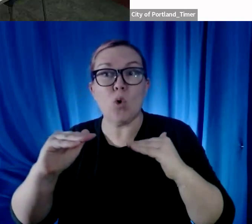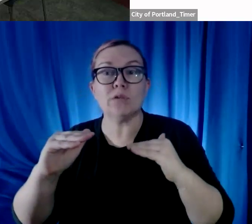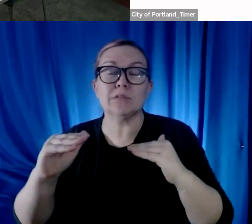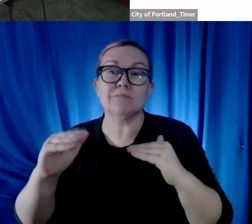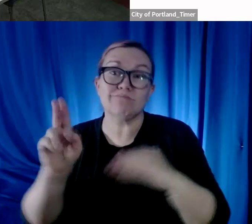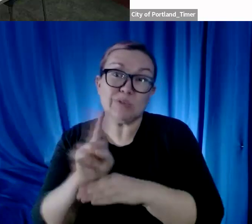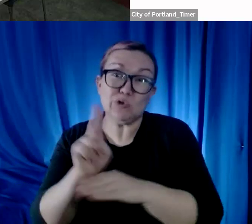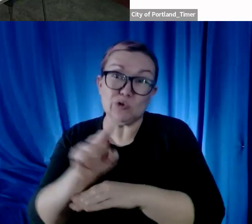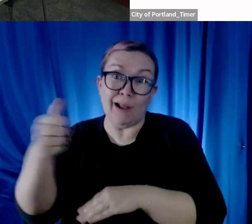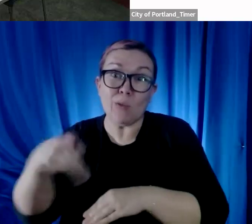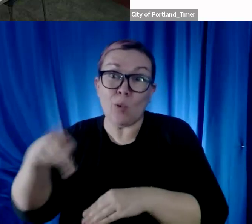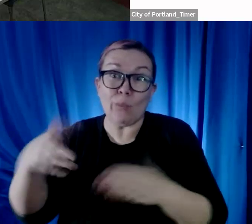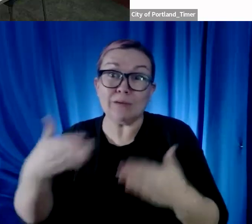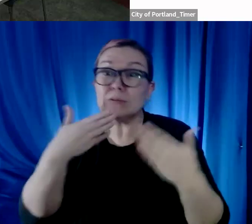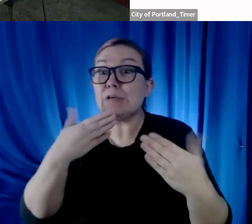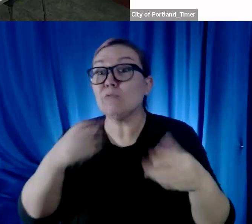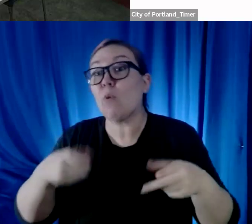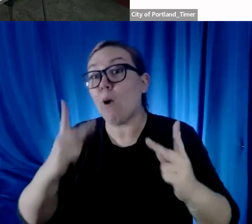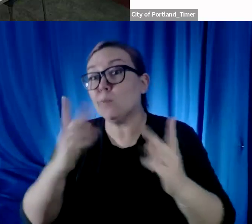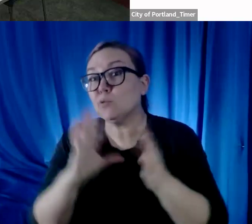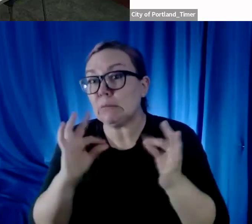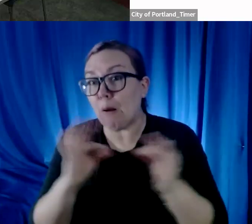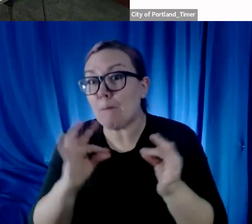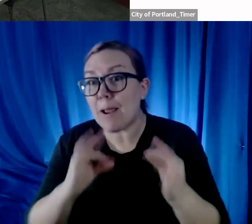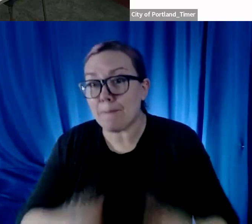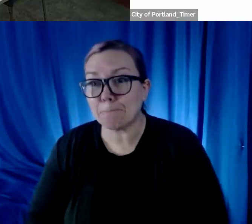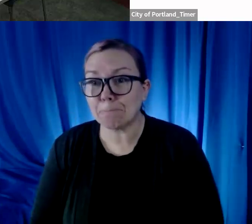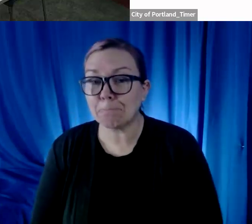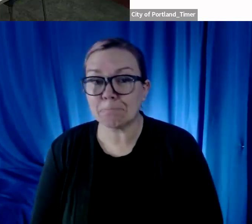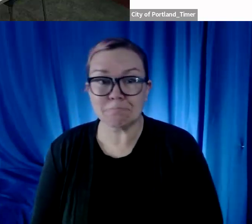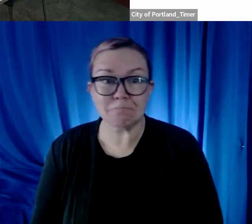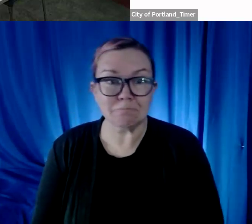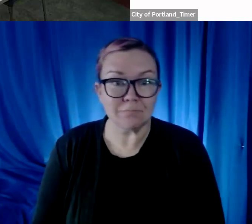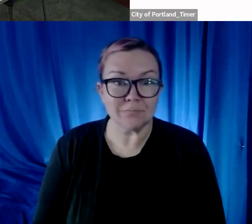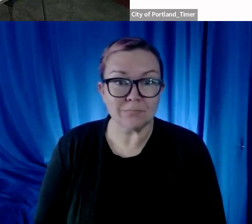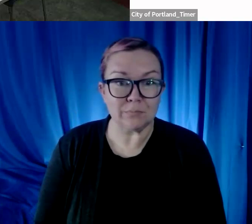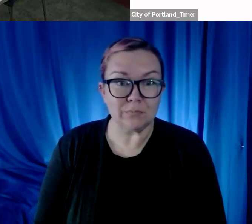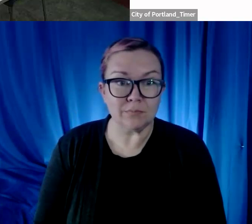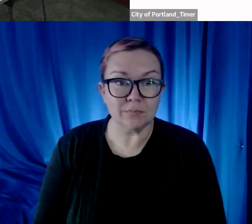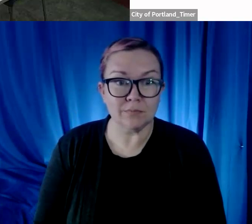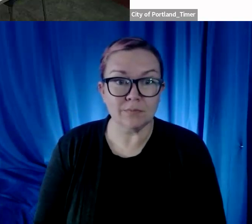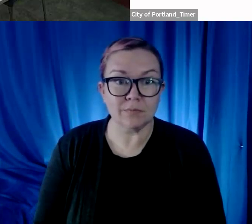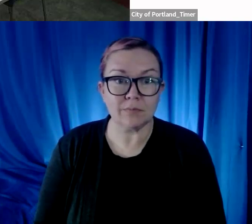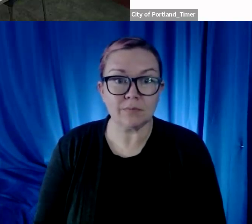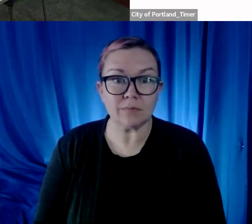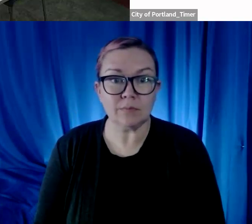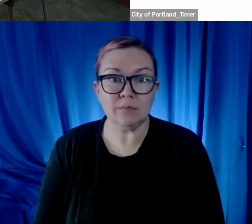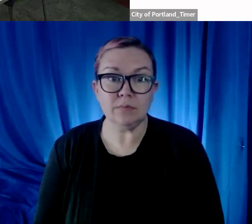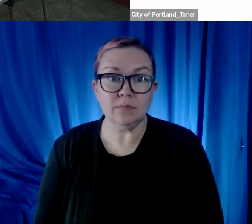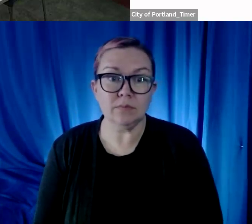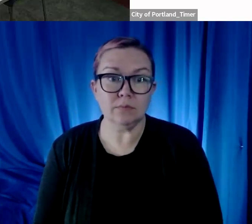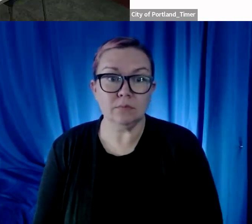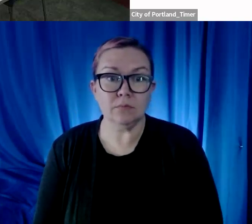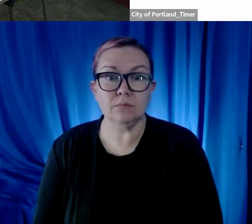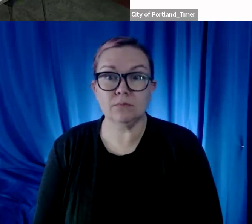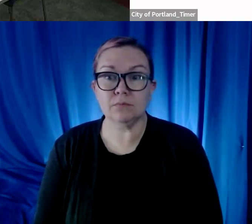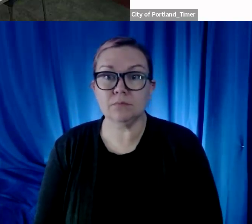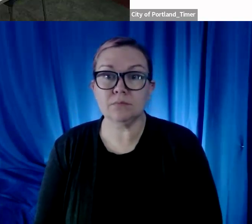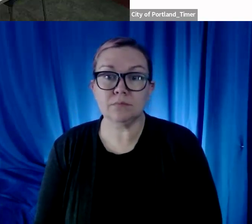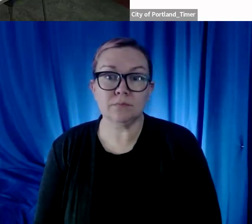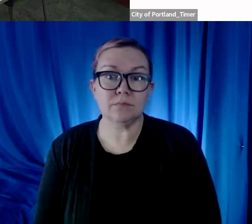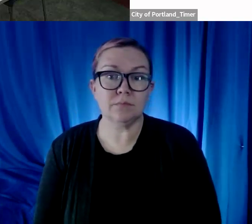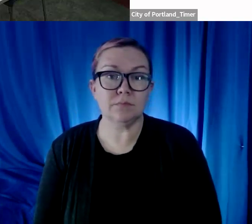Thank you for the opportunity.